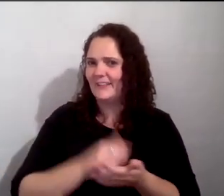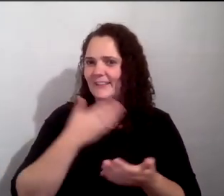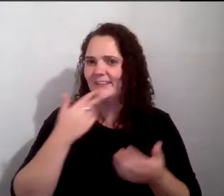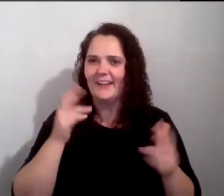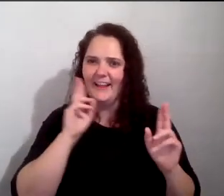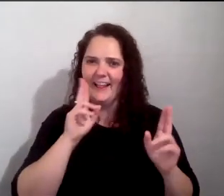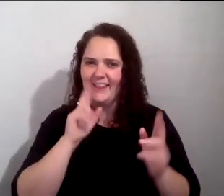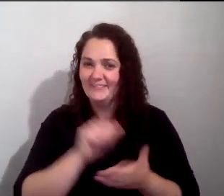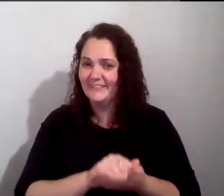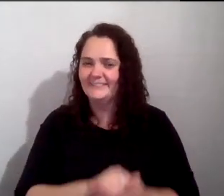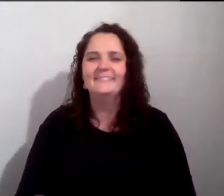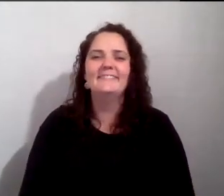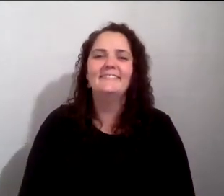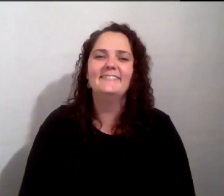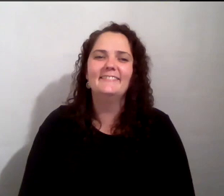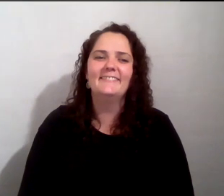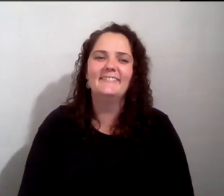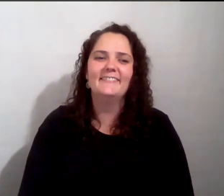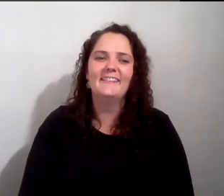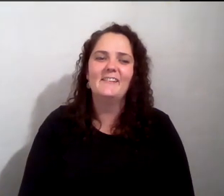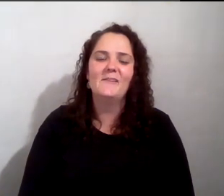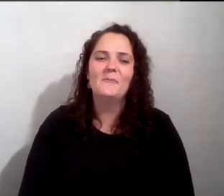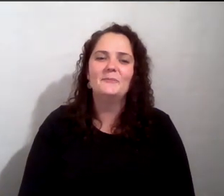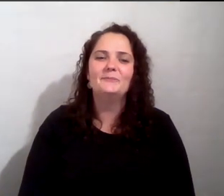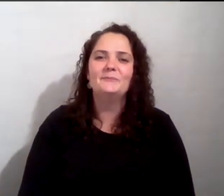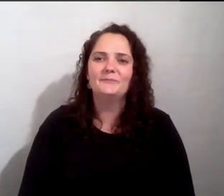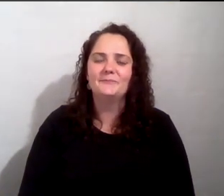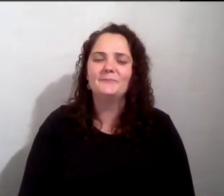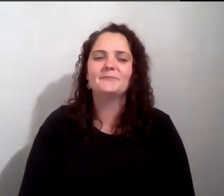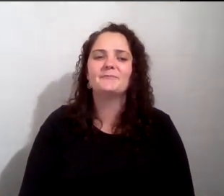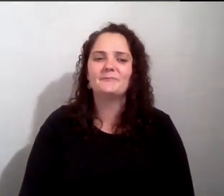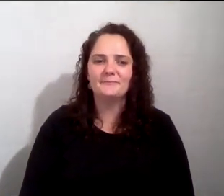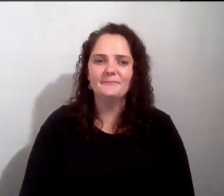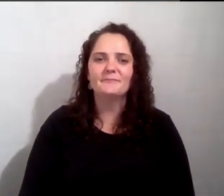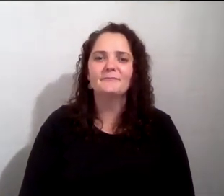you're in a different kind of environment,